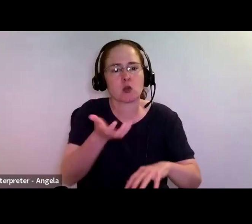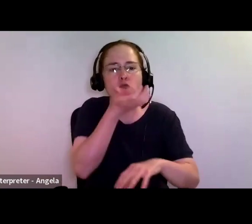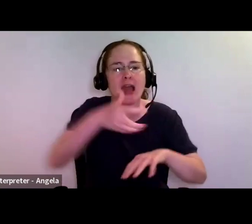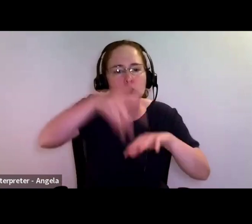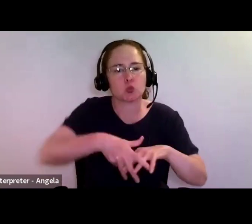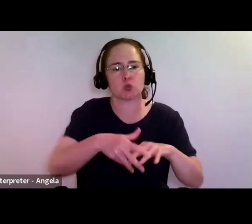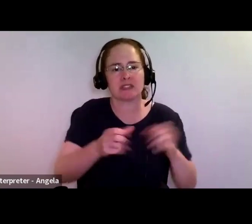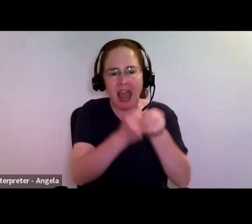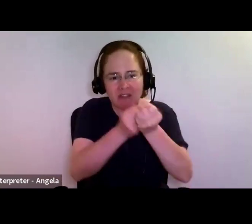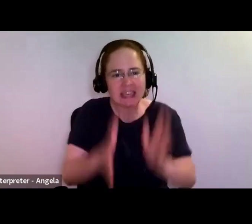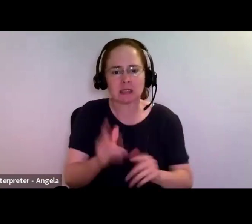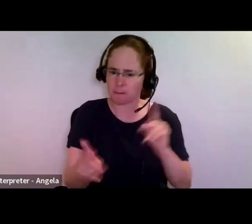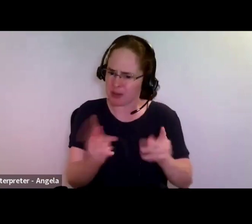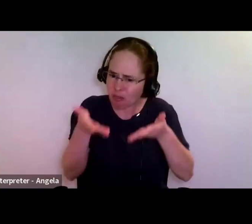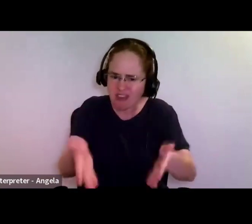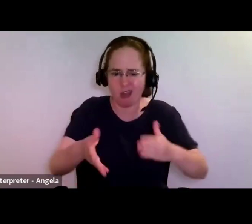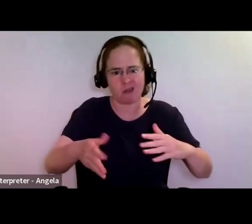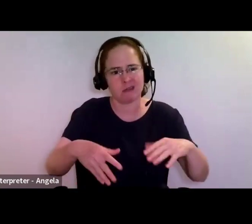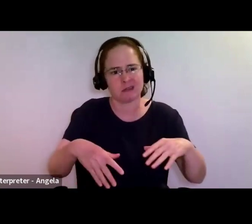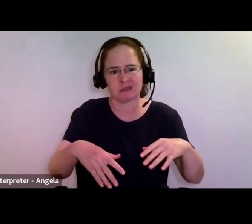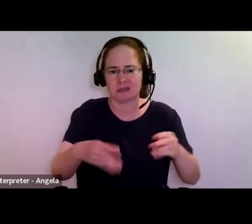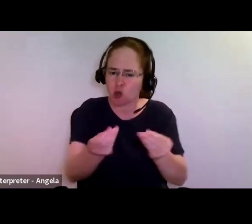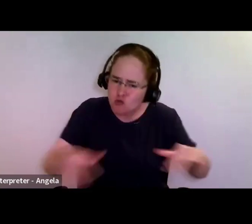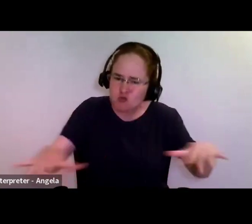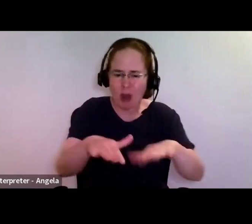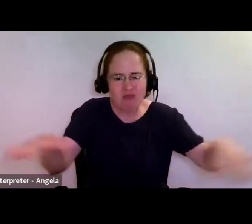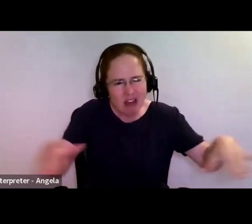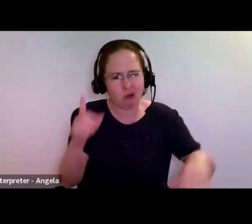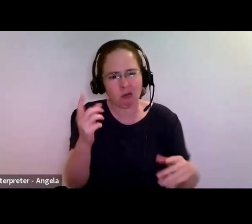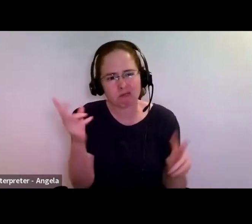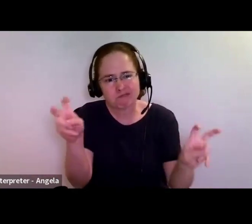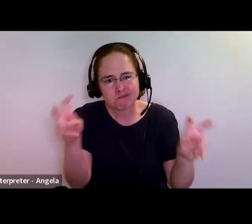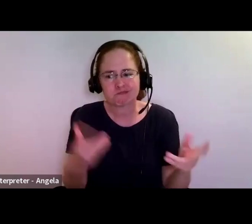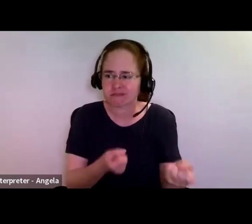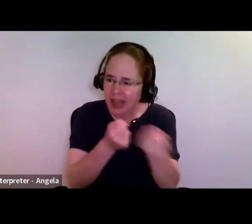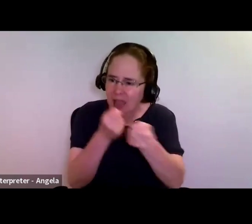the ground level who are advocating for services and